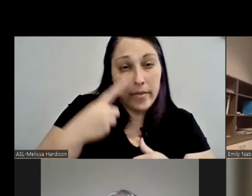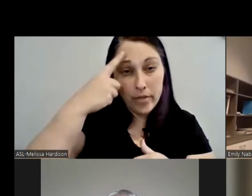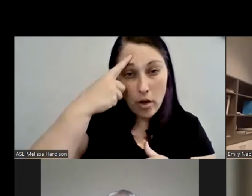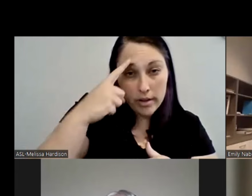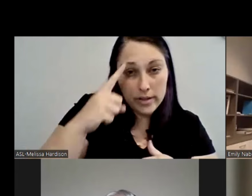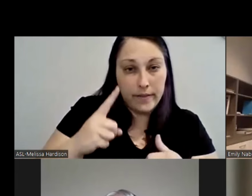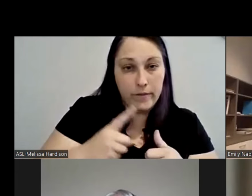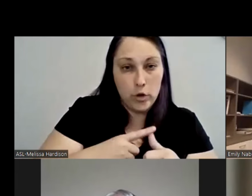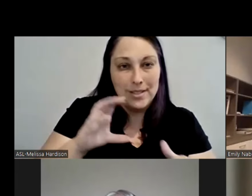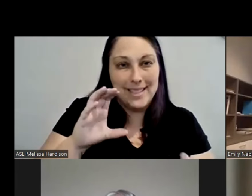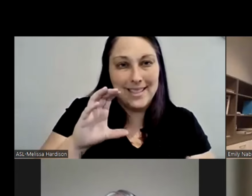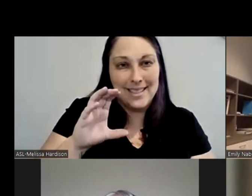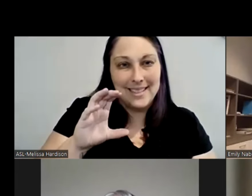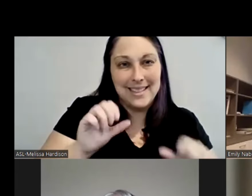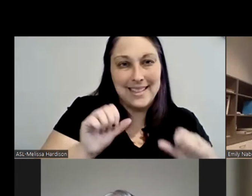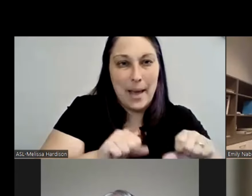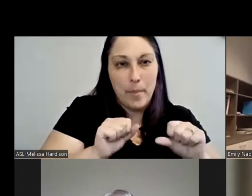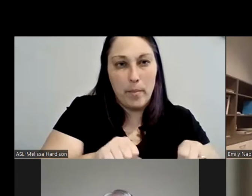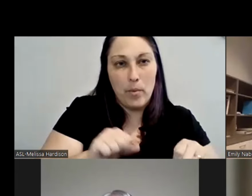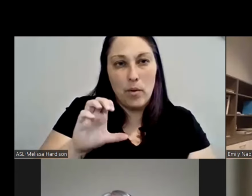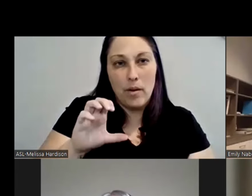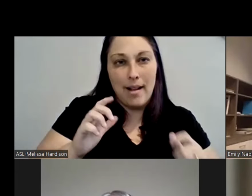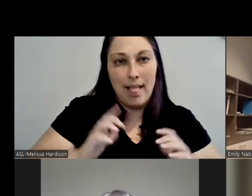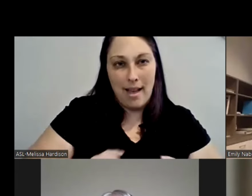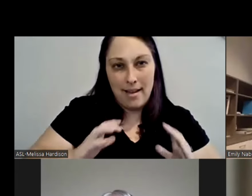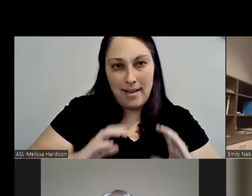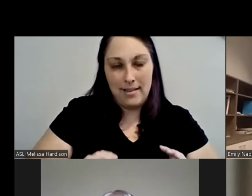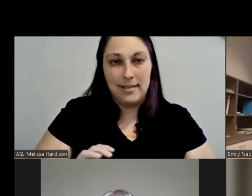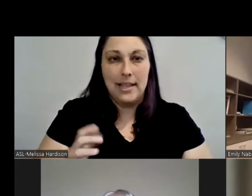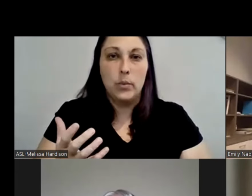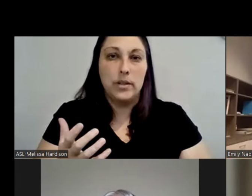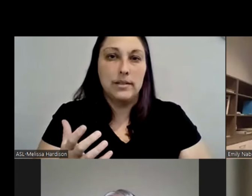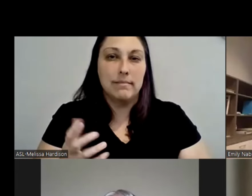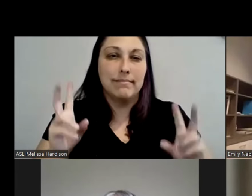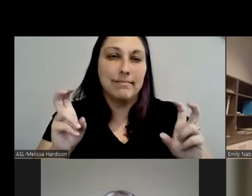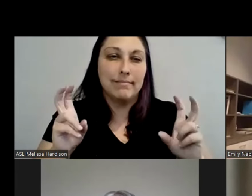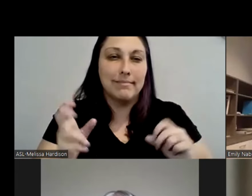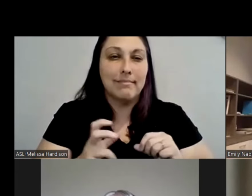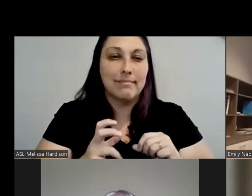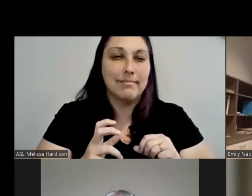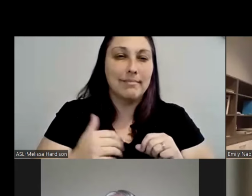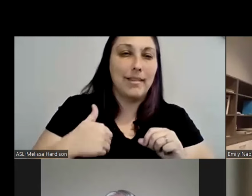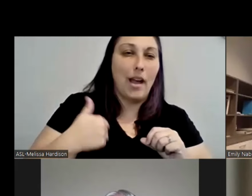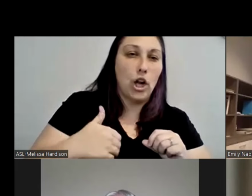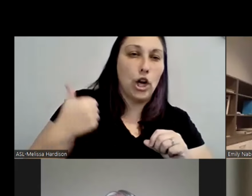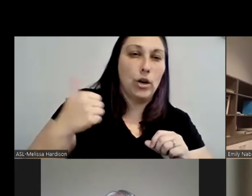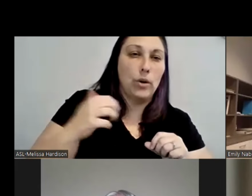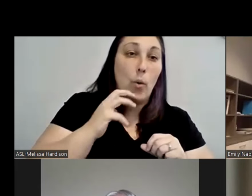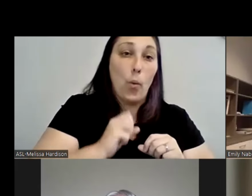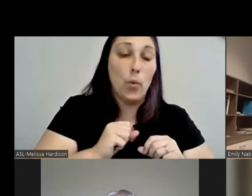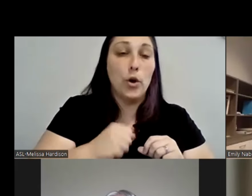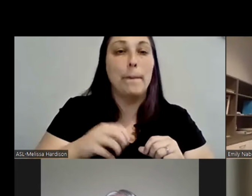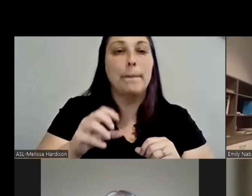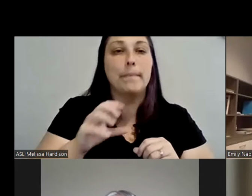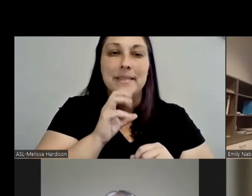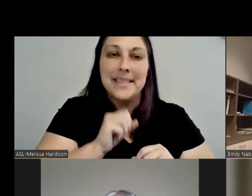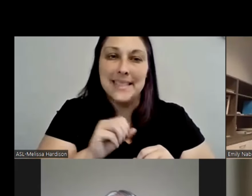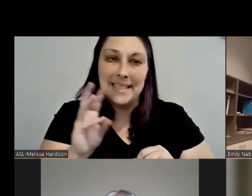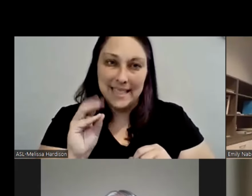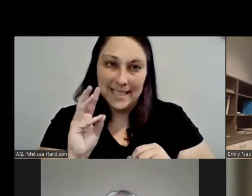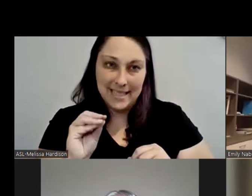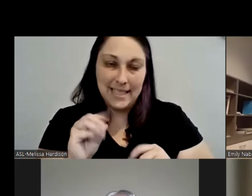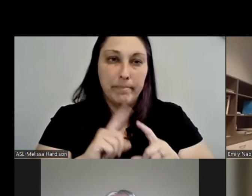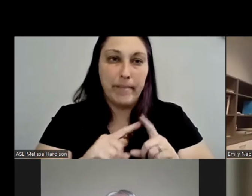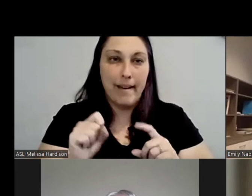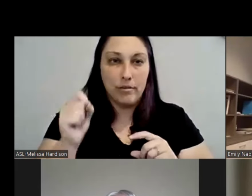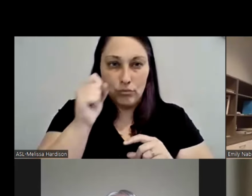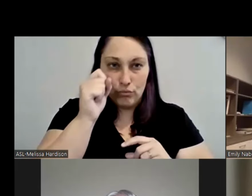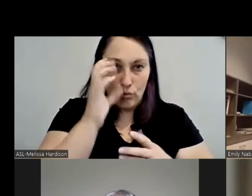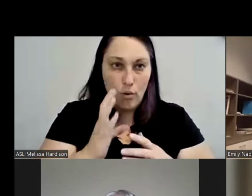It is my pleasure not to turn the floor over to John -- Doctor Pynoos,